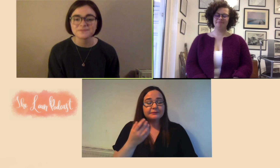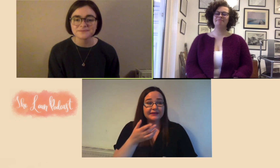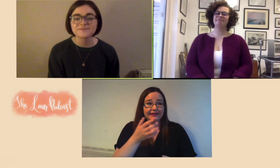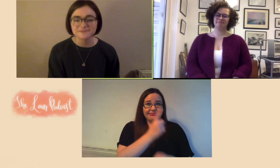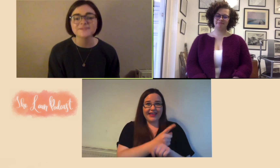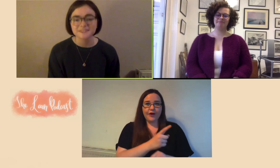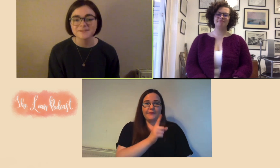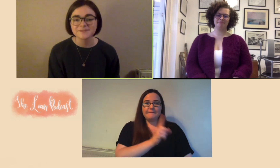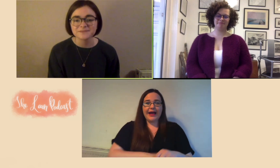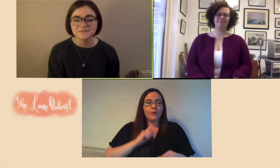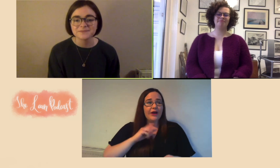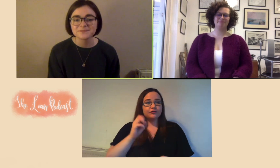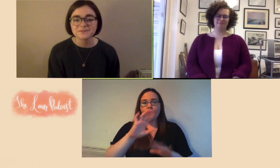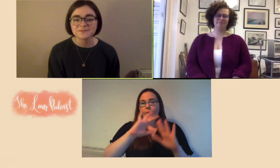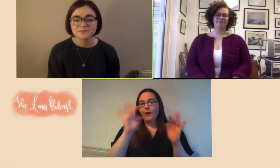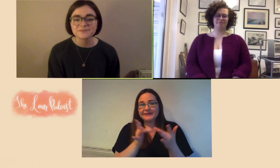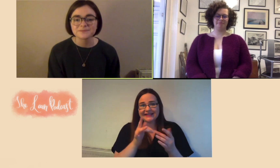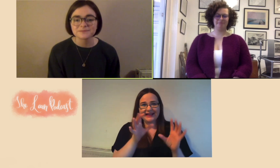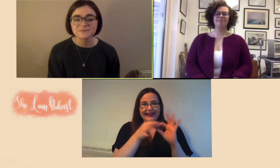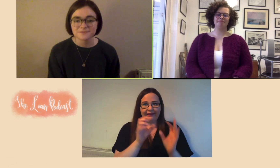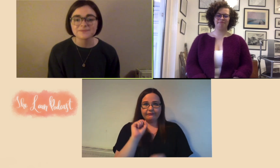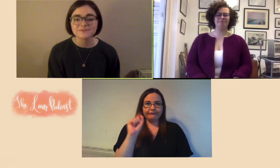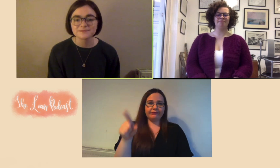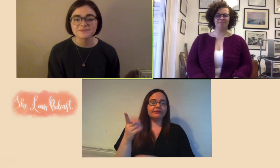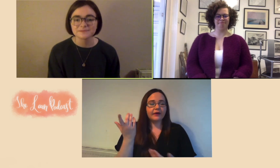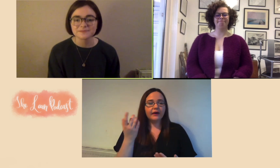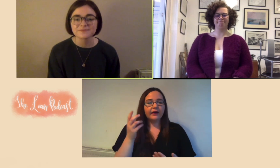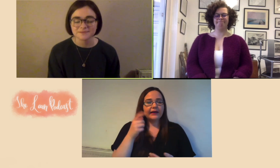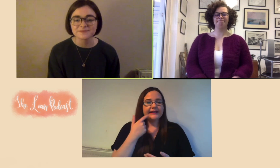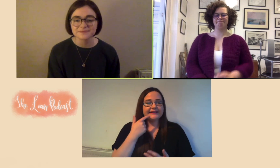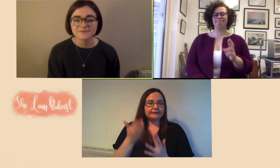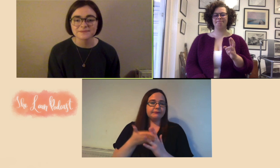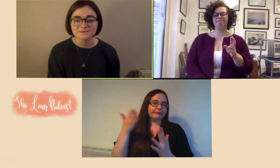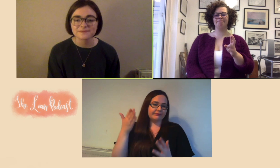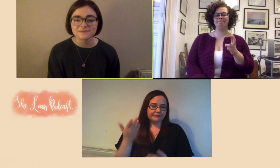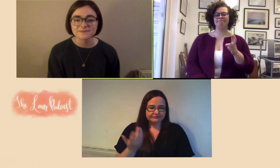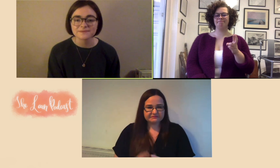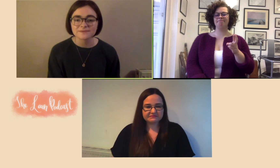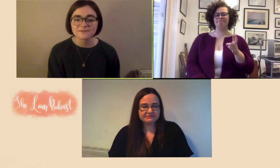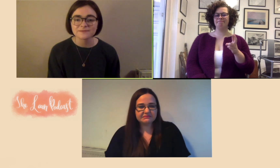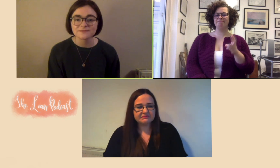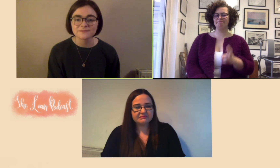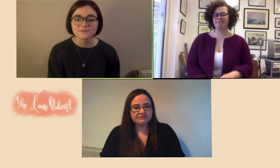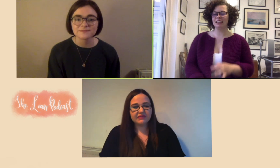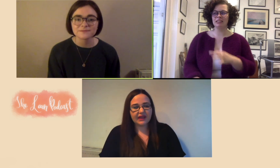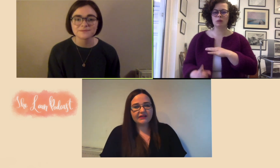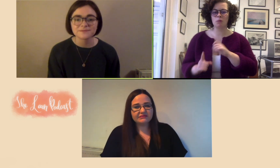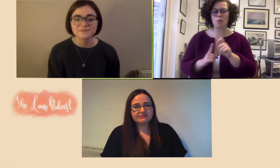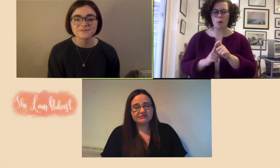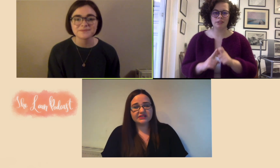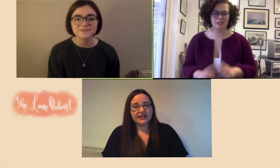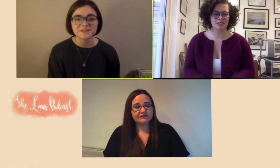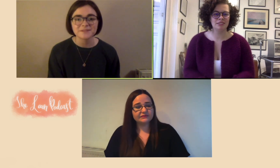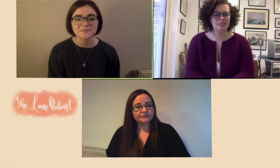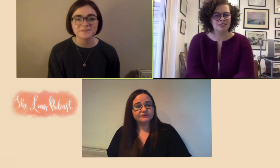but it's easier. It's been killing your writing in black and white that, you know it's there. Sometimes when you just mentioned something